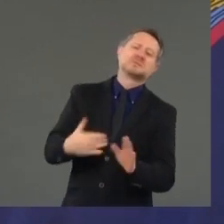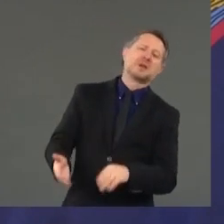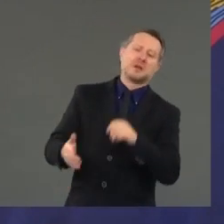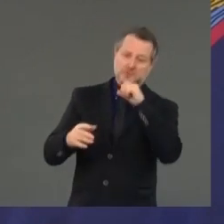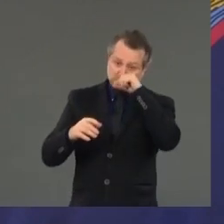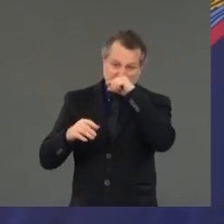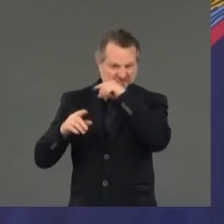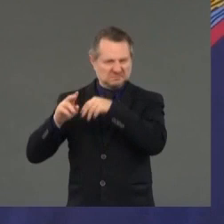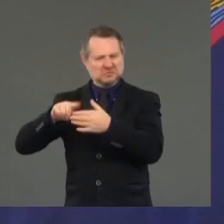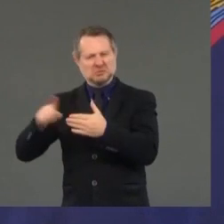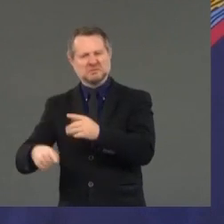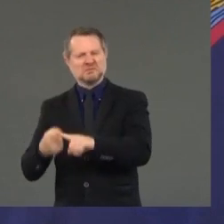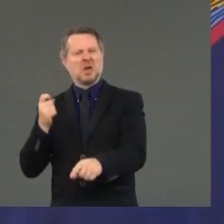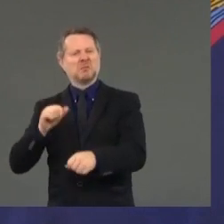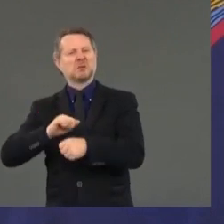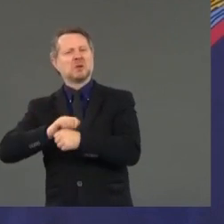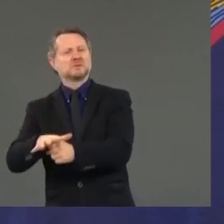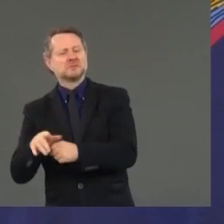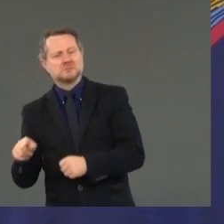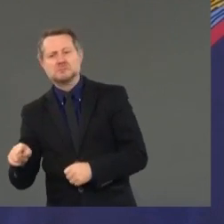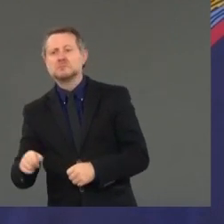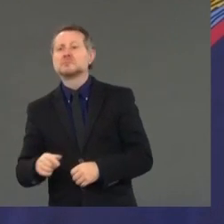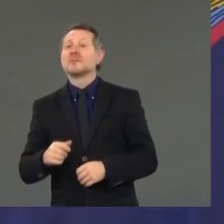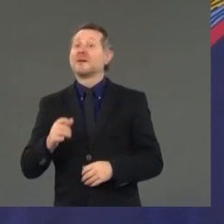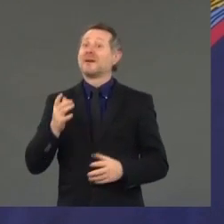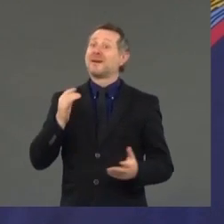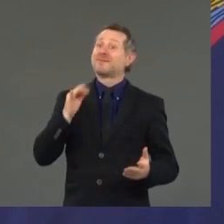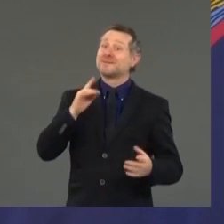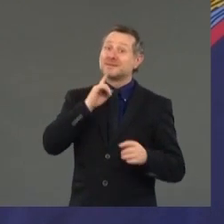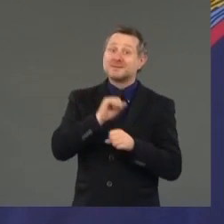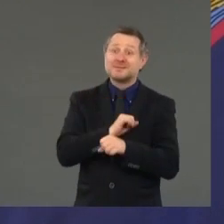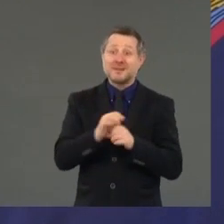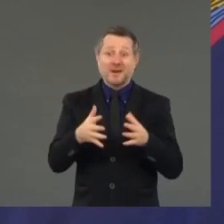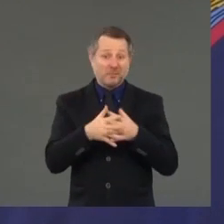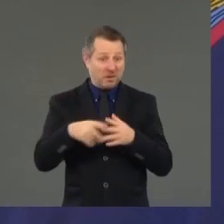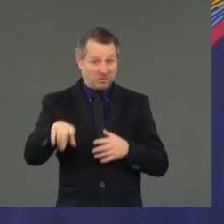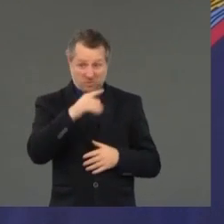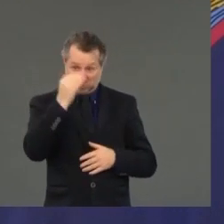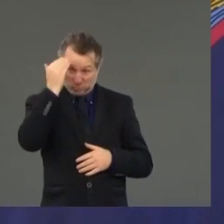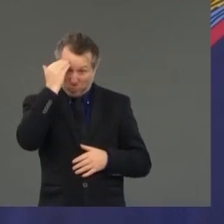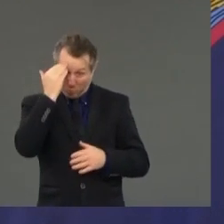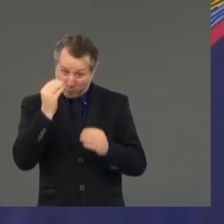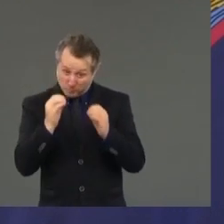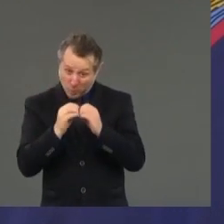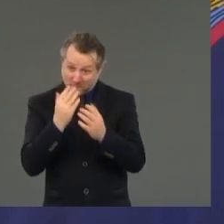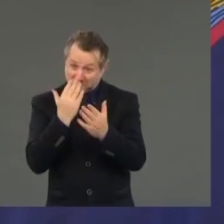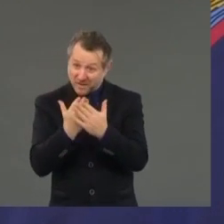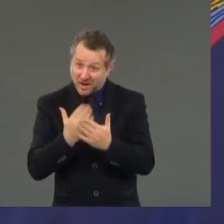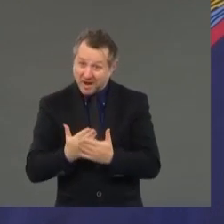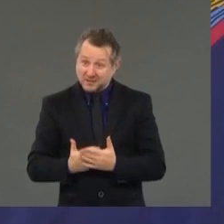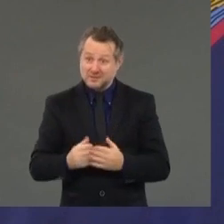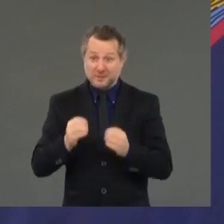THIS COUNTRY TO COVID.